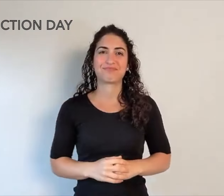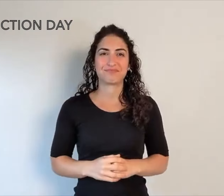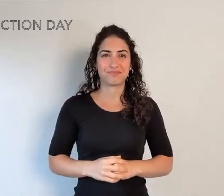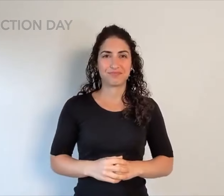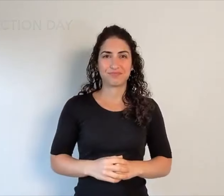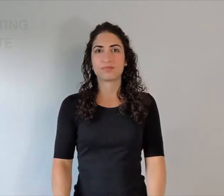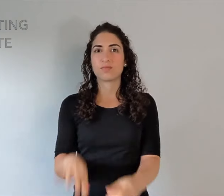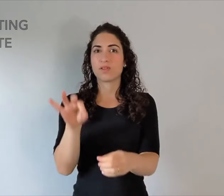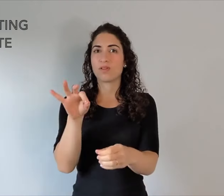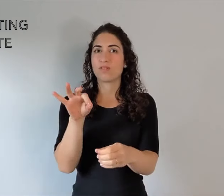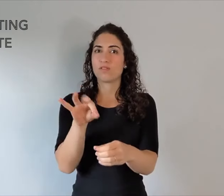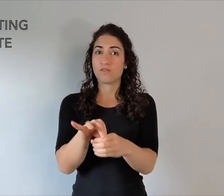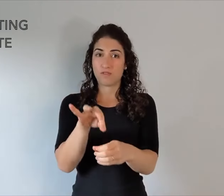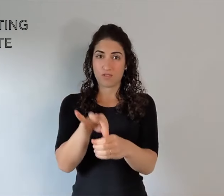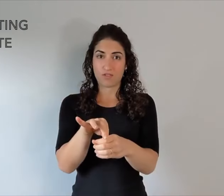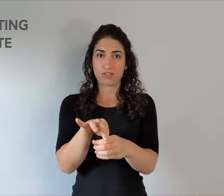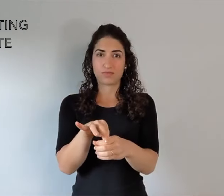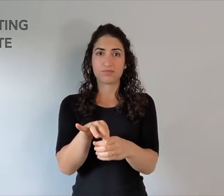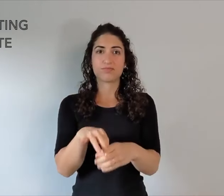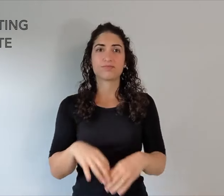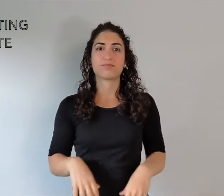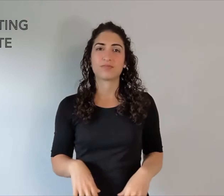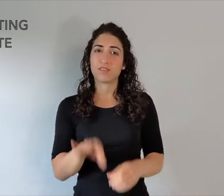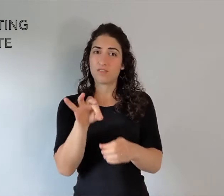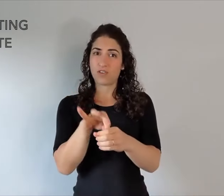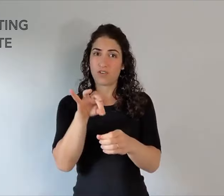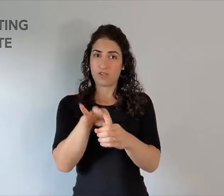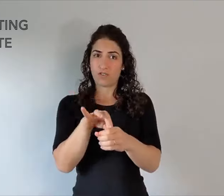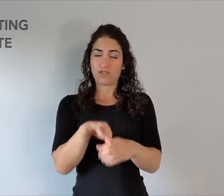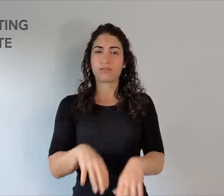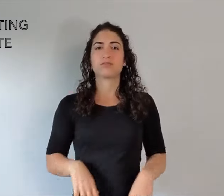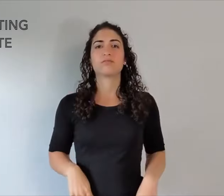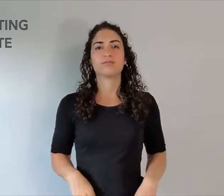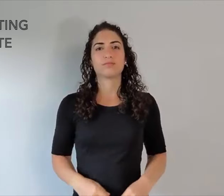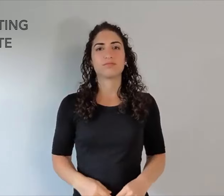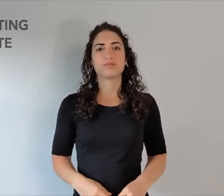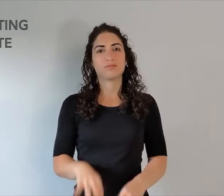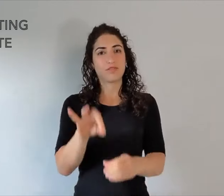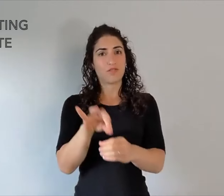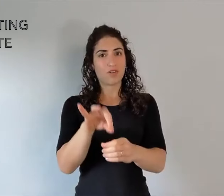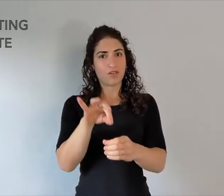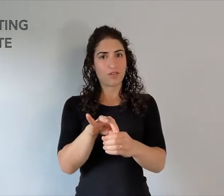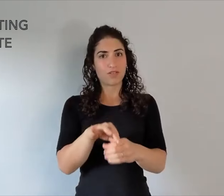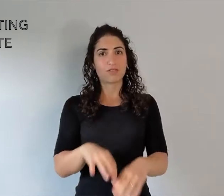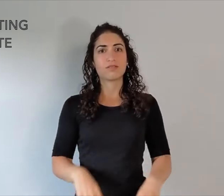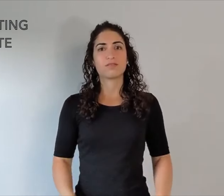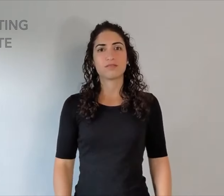VOTING - same sign. VOTING